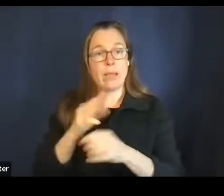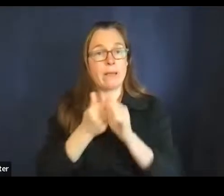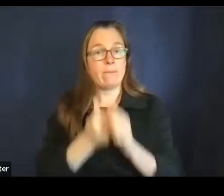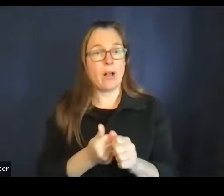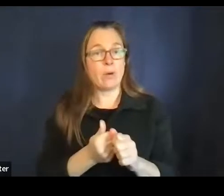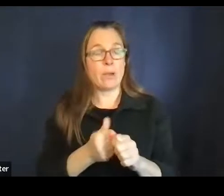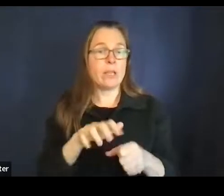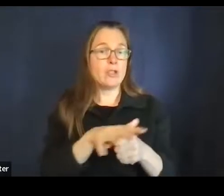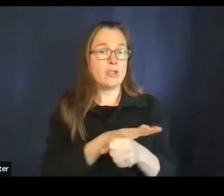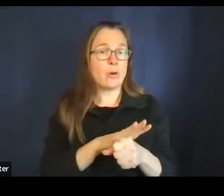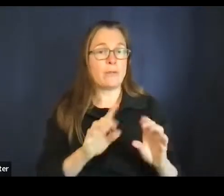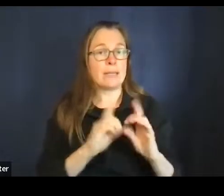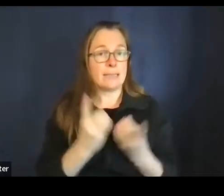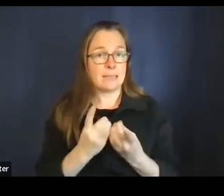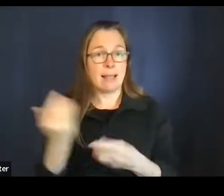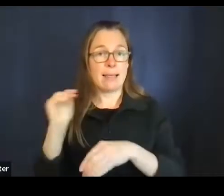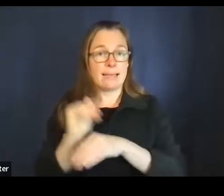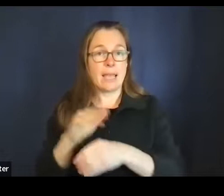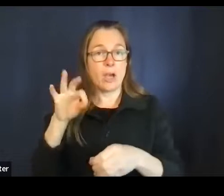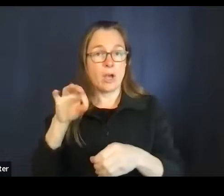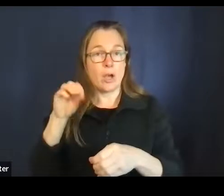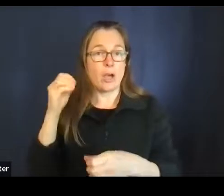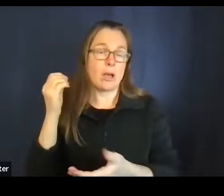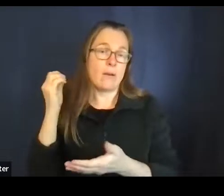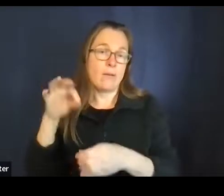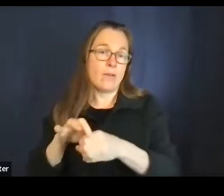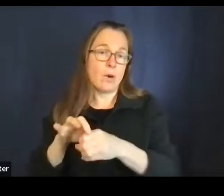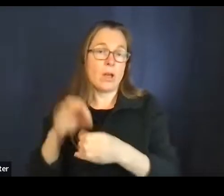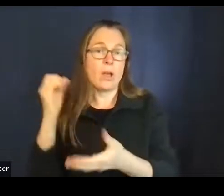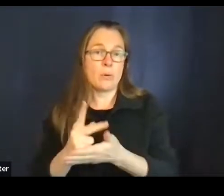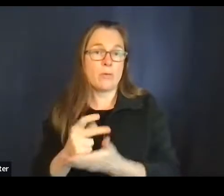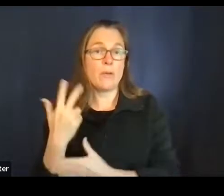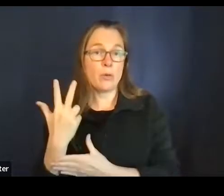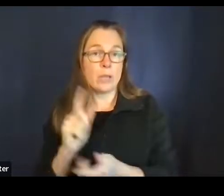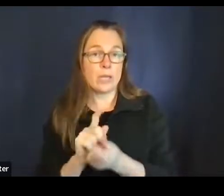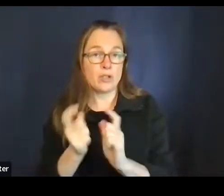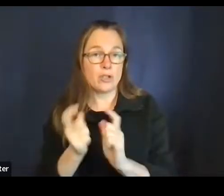Voters last night approved three connected changes to the structure of our city government.